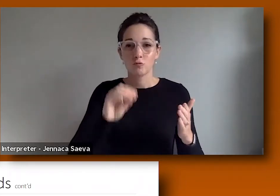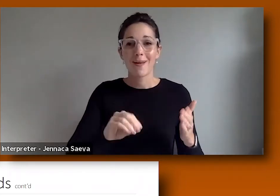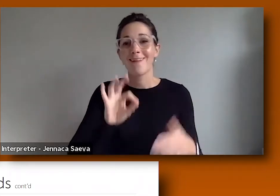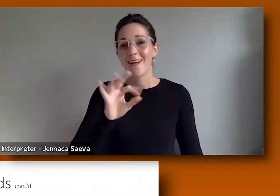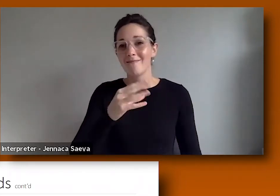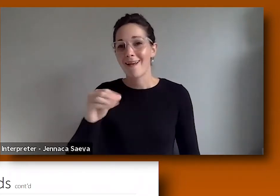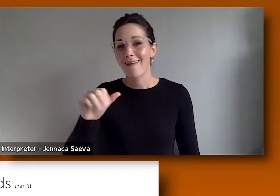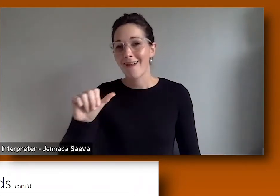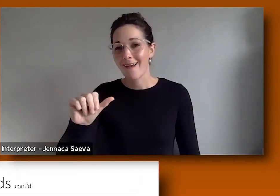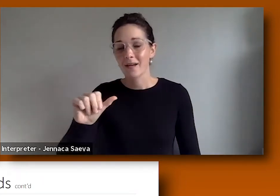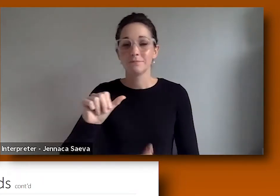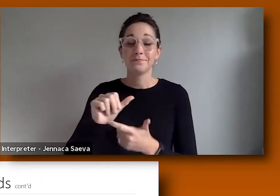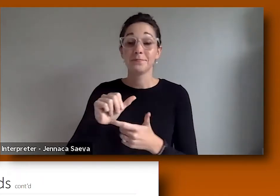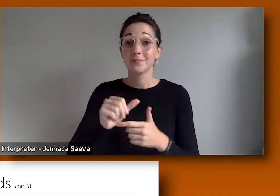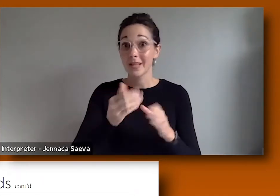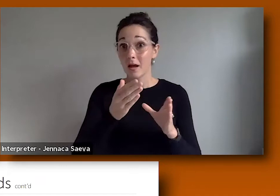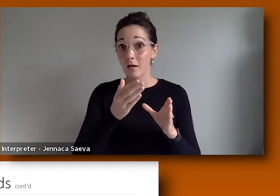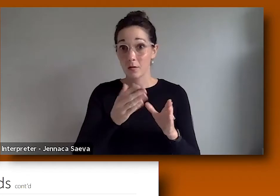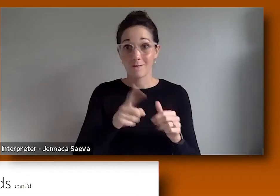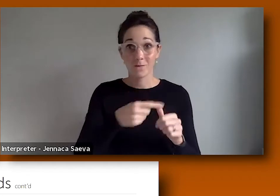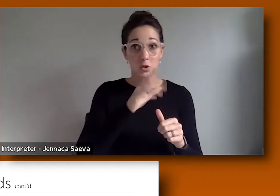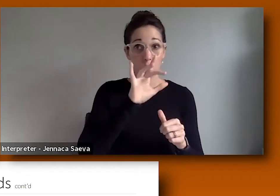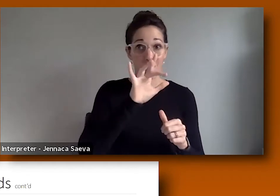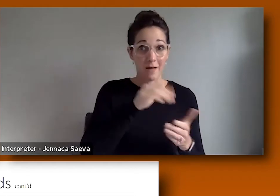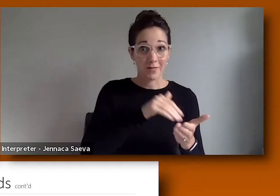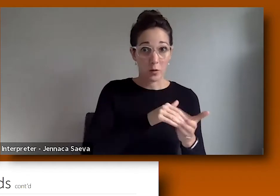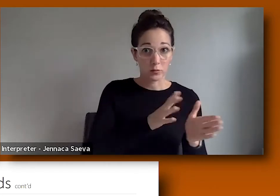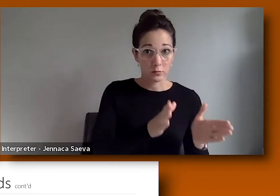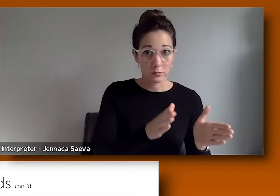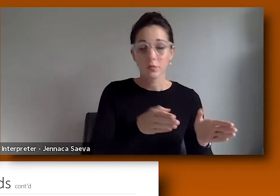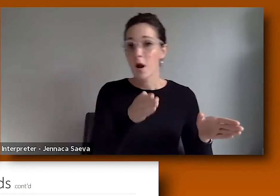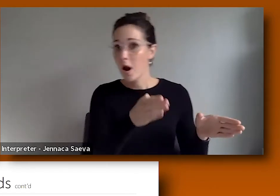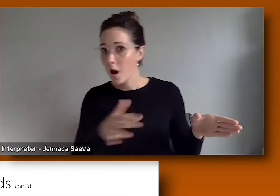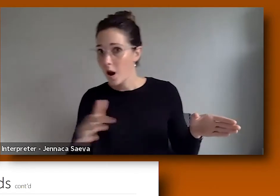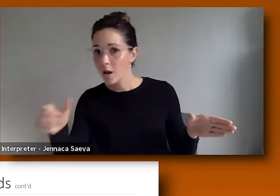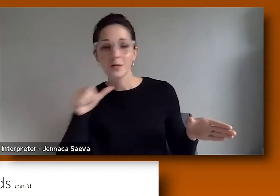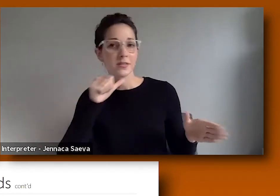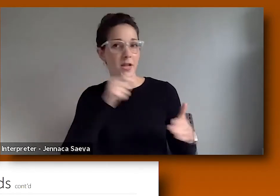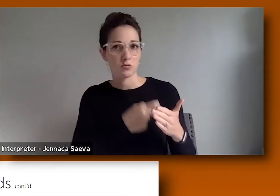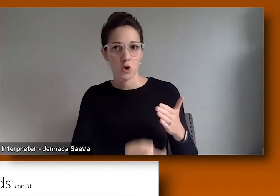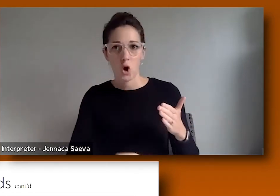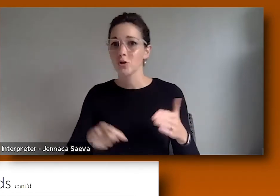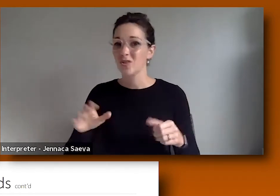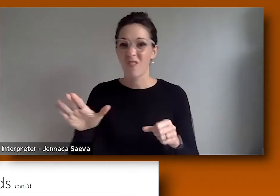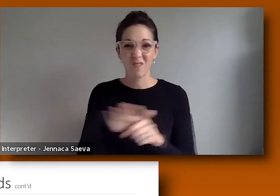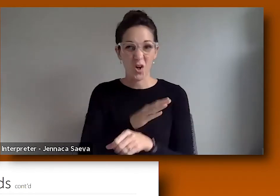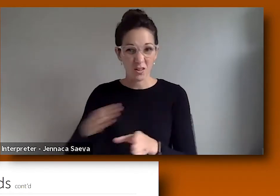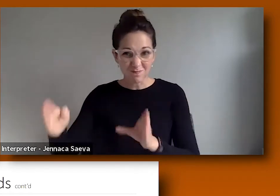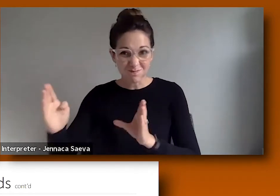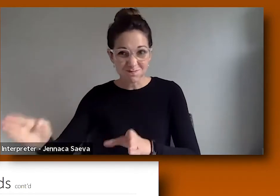The rest of the grant is not charged that F&A rate, so you get the full amount to spend...